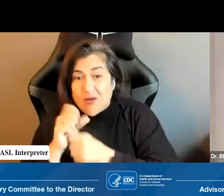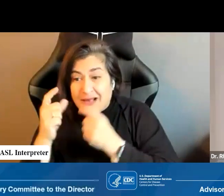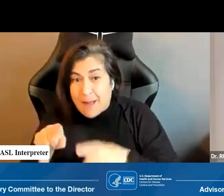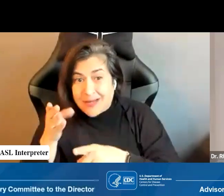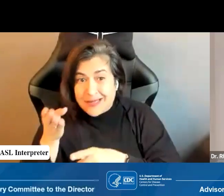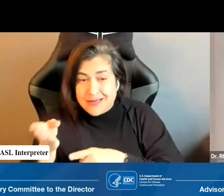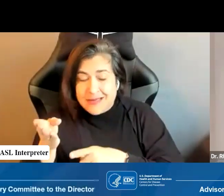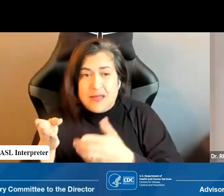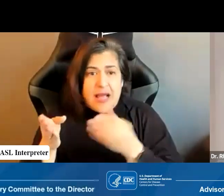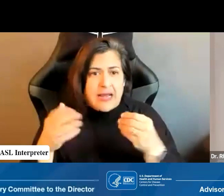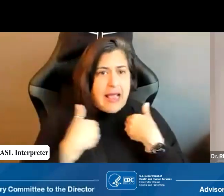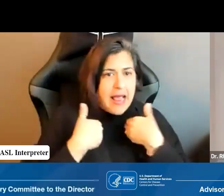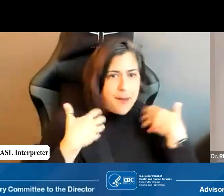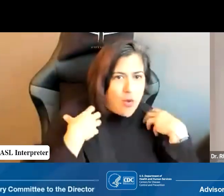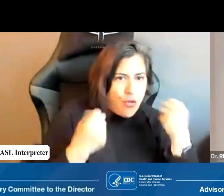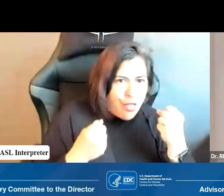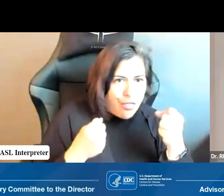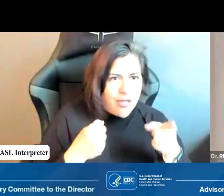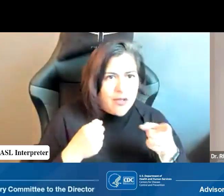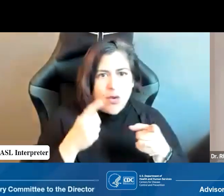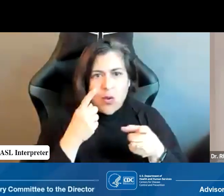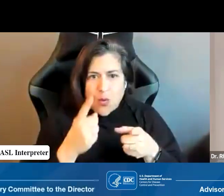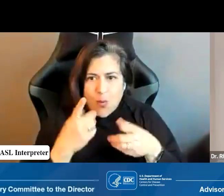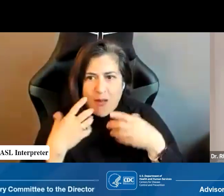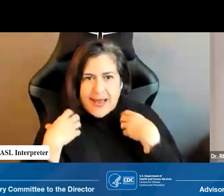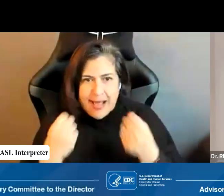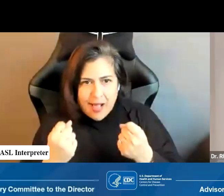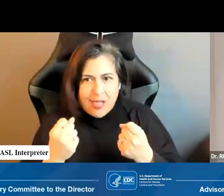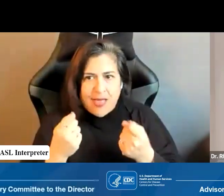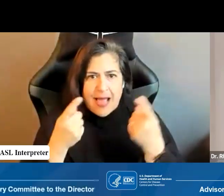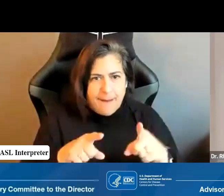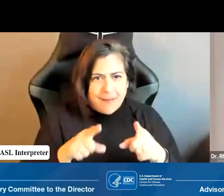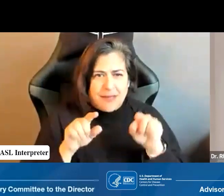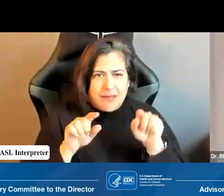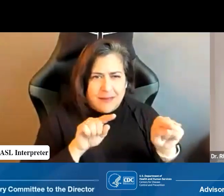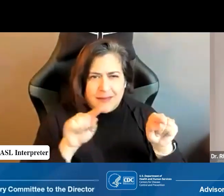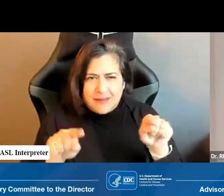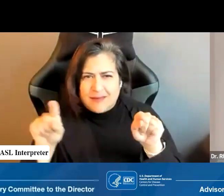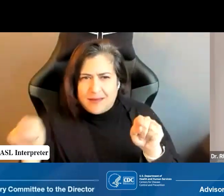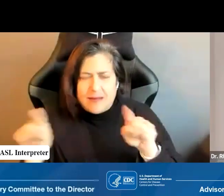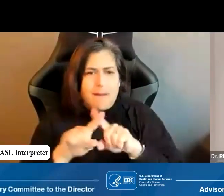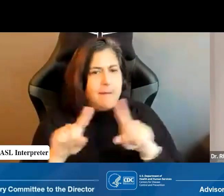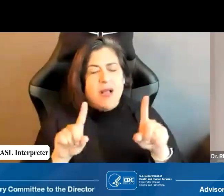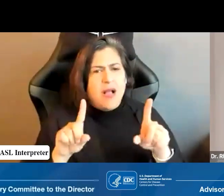of the animal health One Health work happening in another place. But I think there's definitely opportunity there.